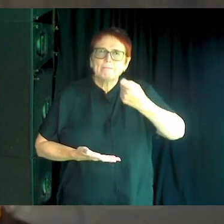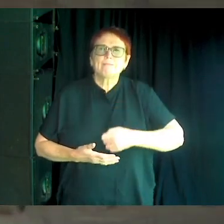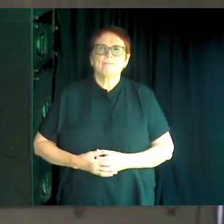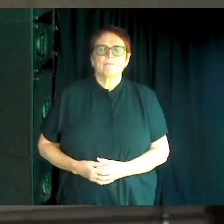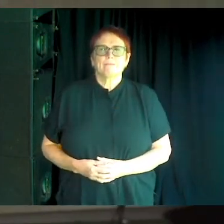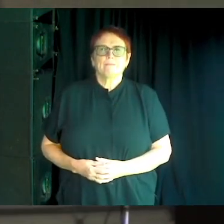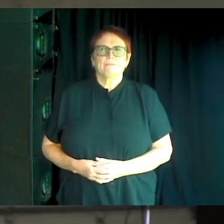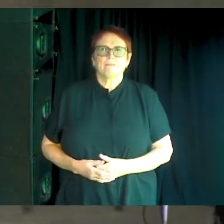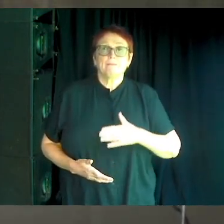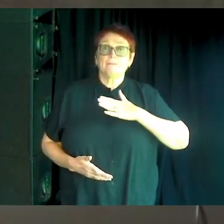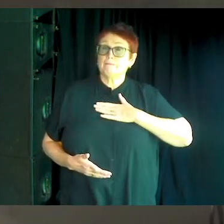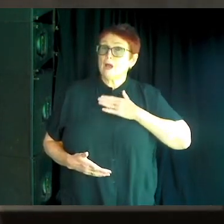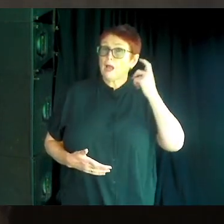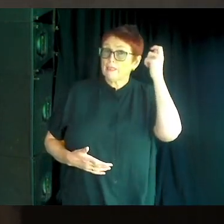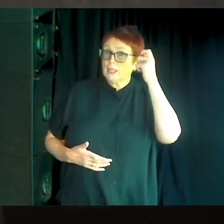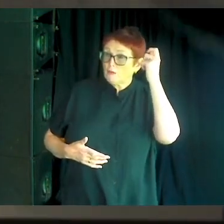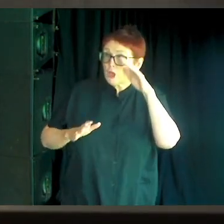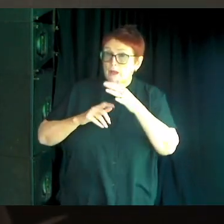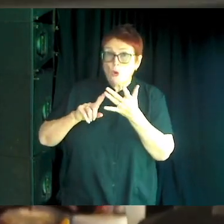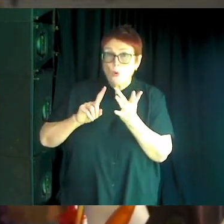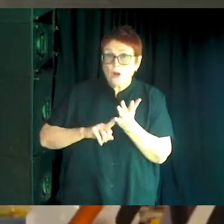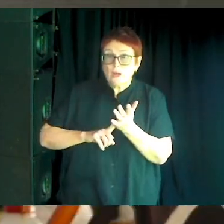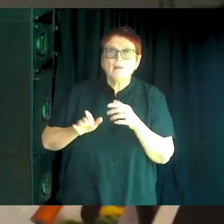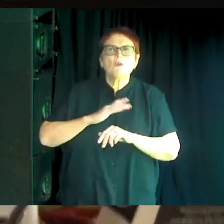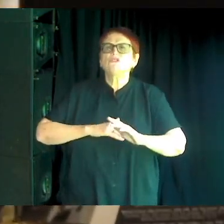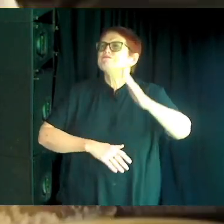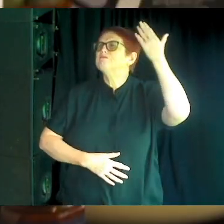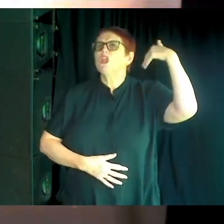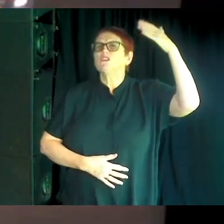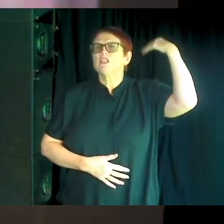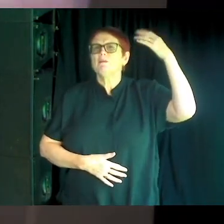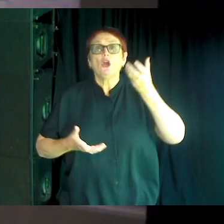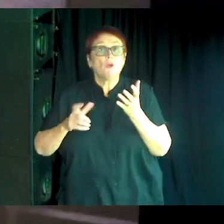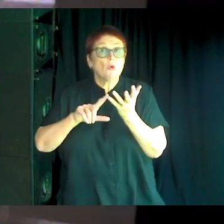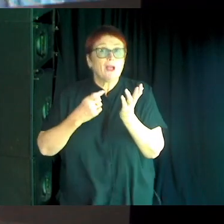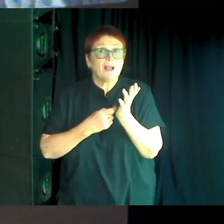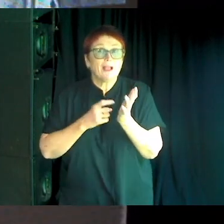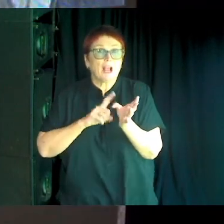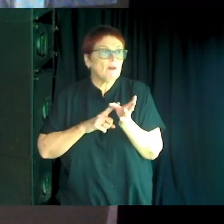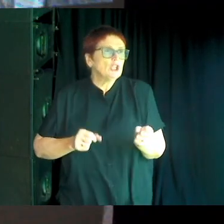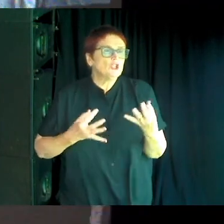my theory of the oil thing is because in the old day we cook curry right we don't have refrigerator